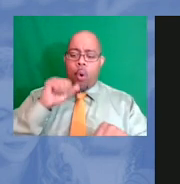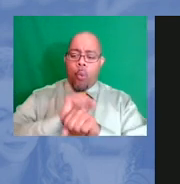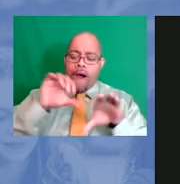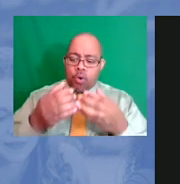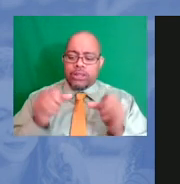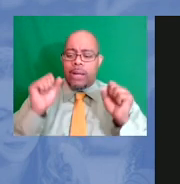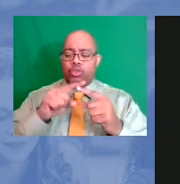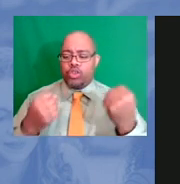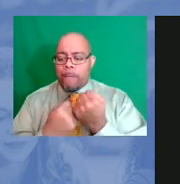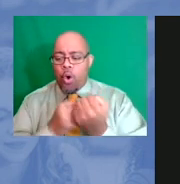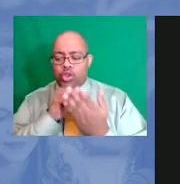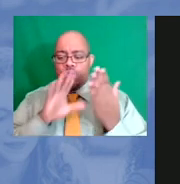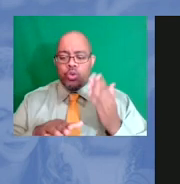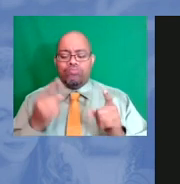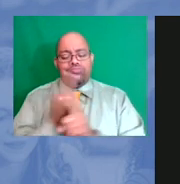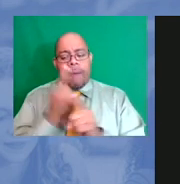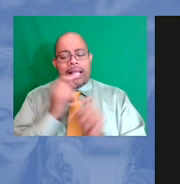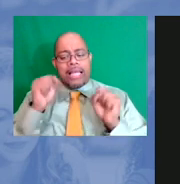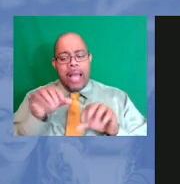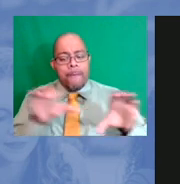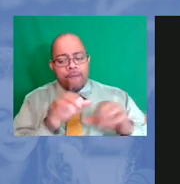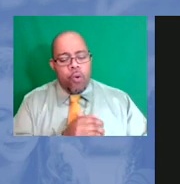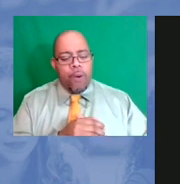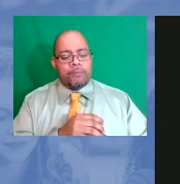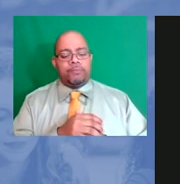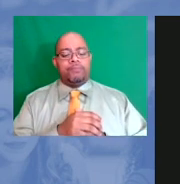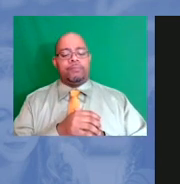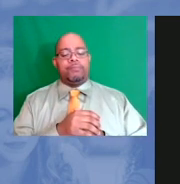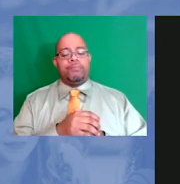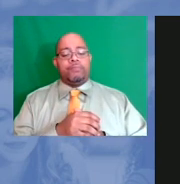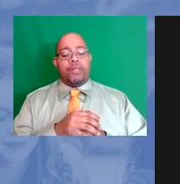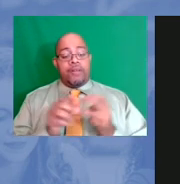SO THEY CAN PERFORM OPTIMAL LIMIT INFORMING ENGAGING AND EMPOWERING OUR STAKEHOLDERS IS